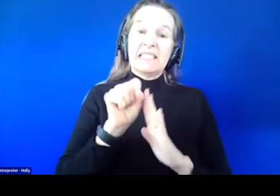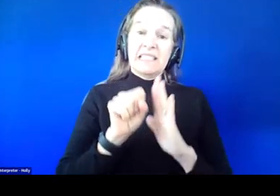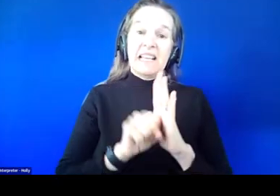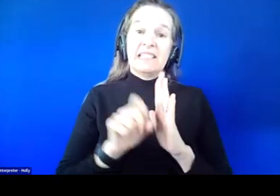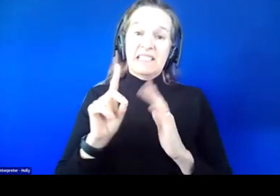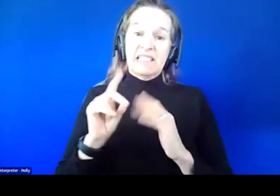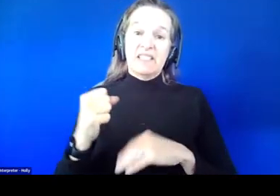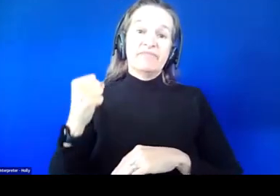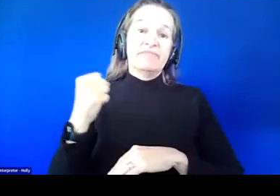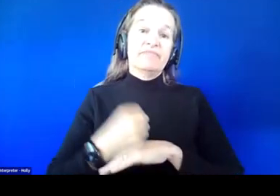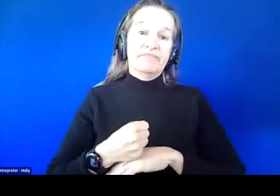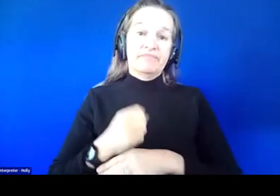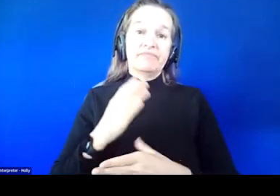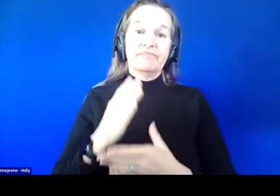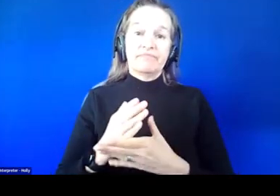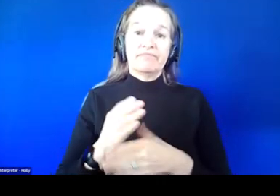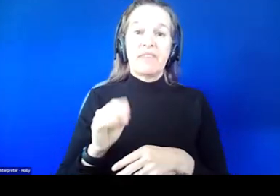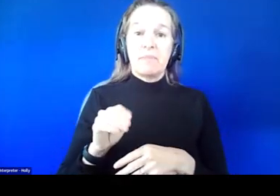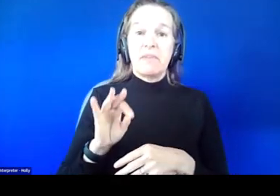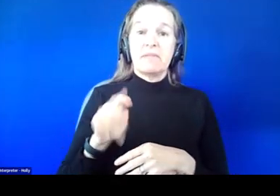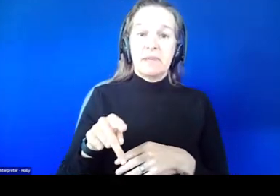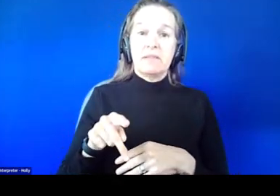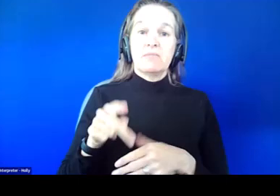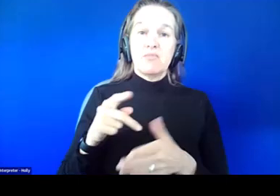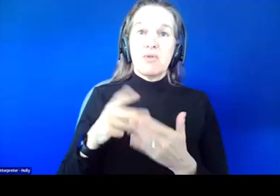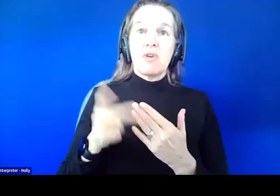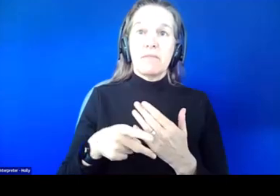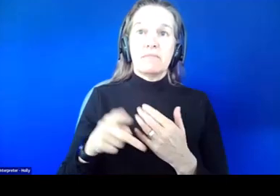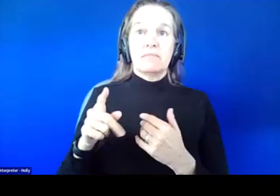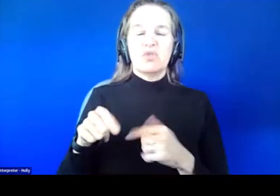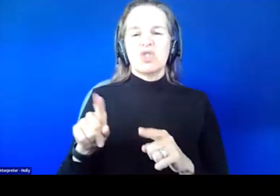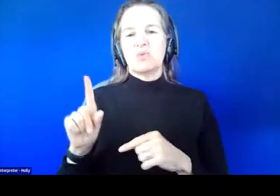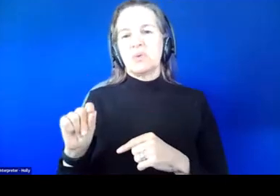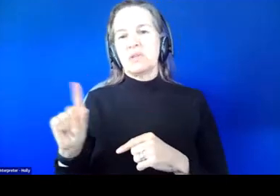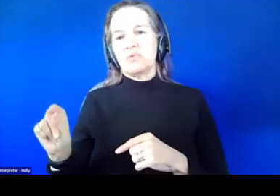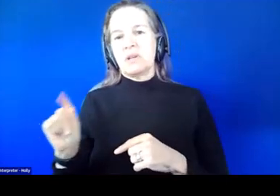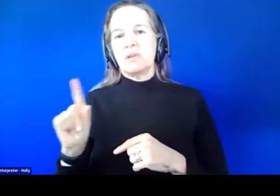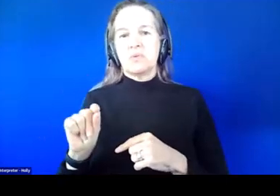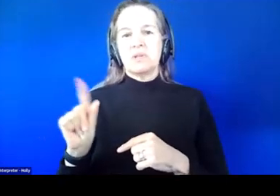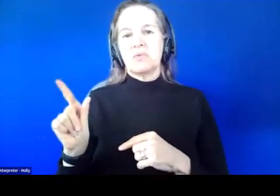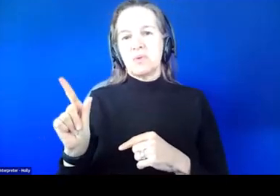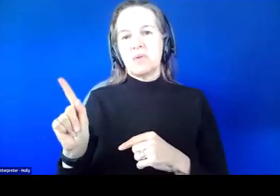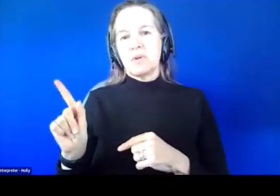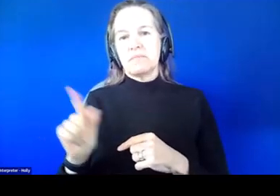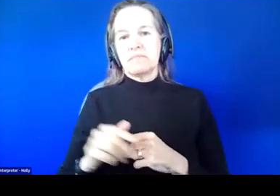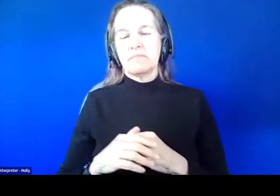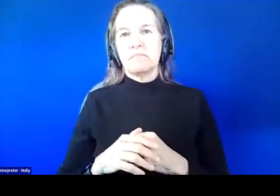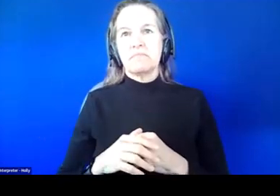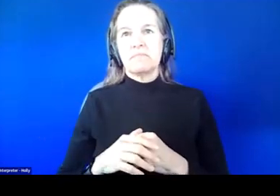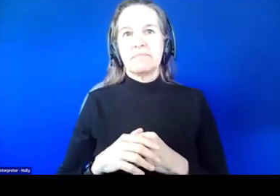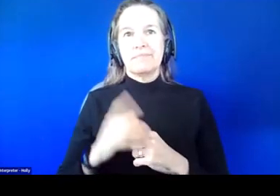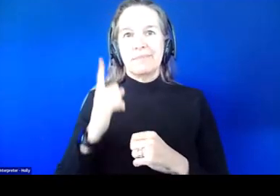2020 and 2021 when there was a gap in funding.